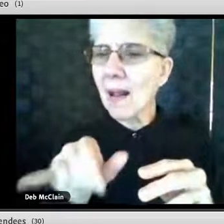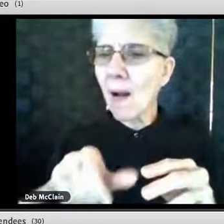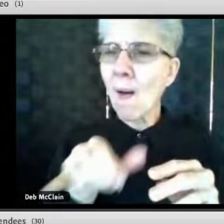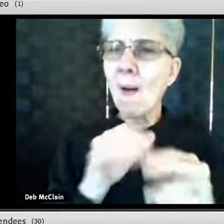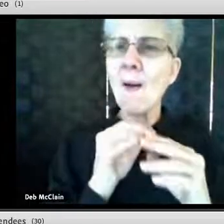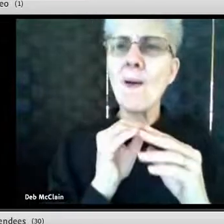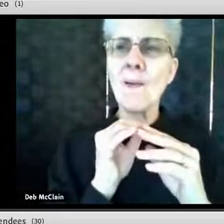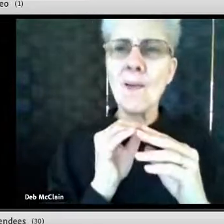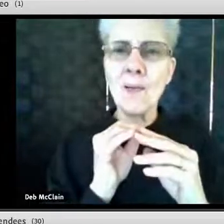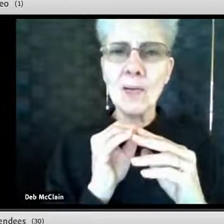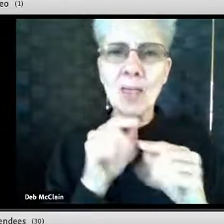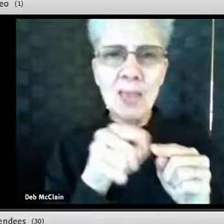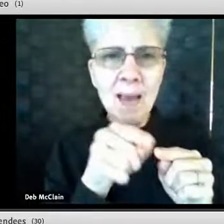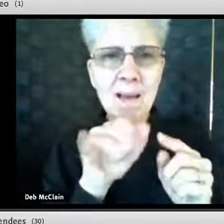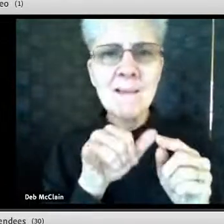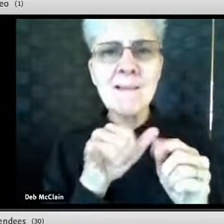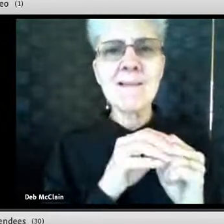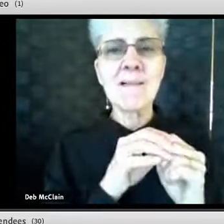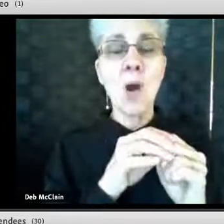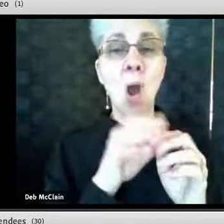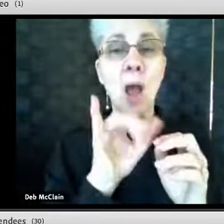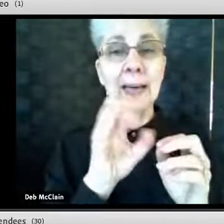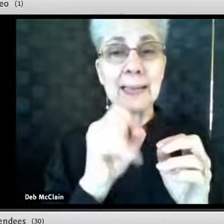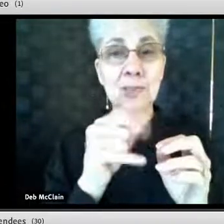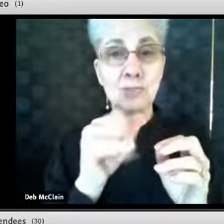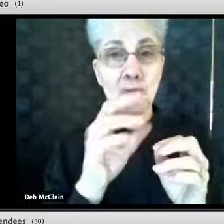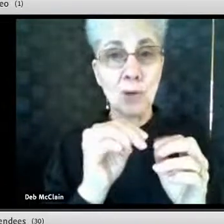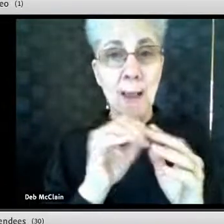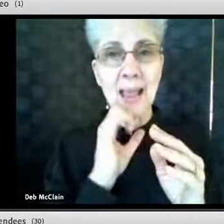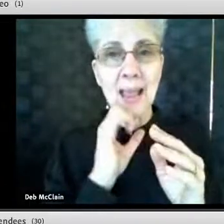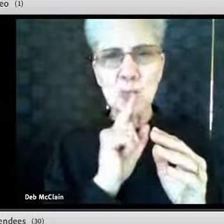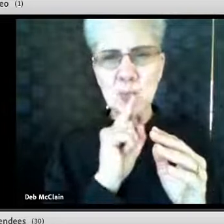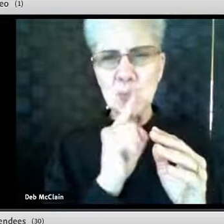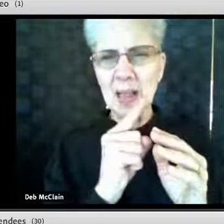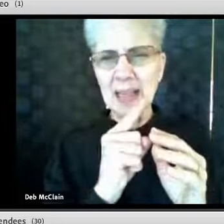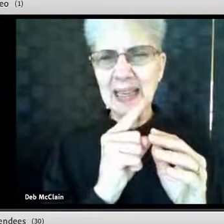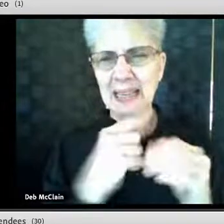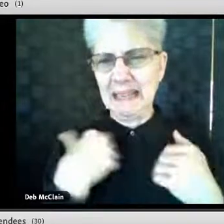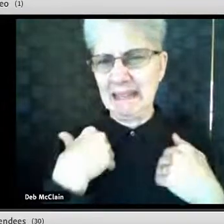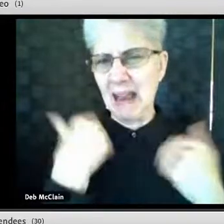You know, on Instagram, my ages really skew younger,"